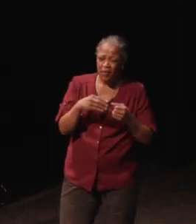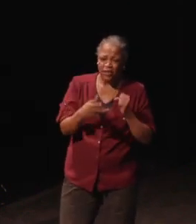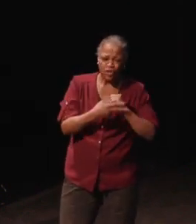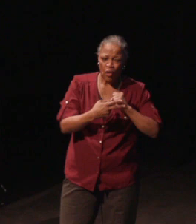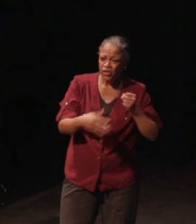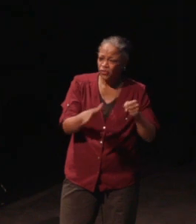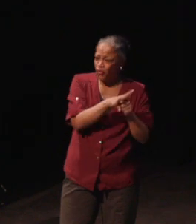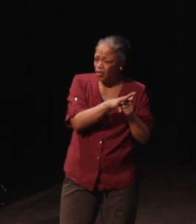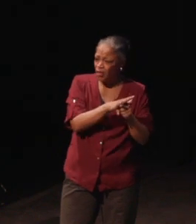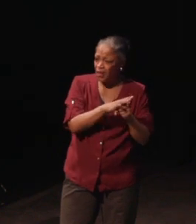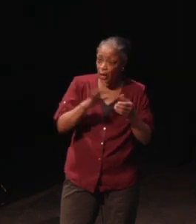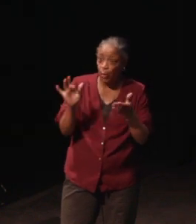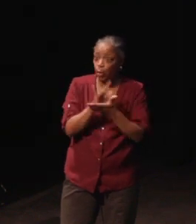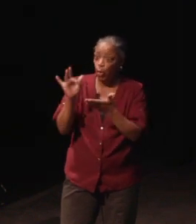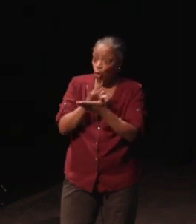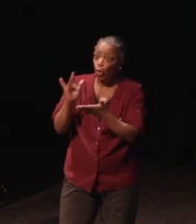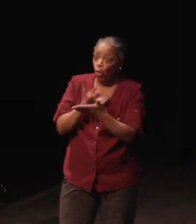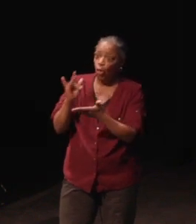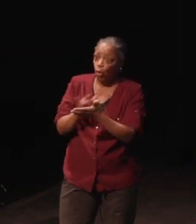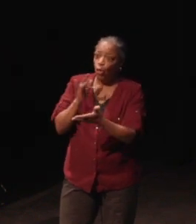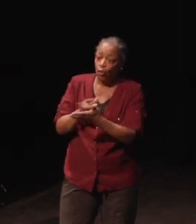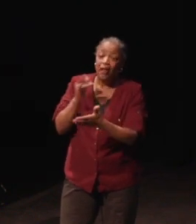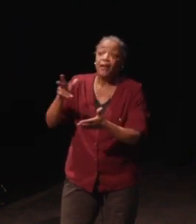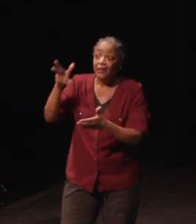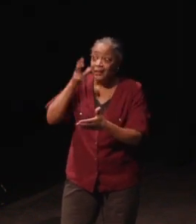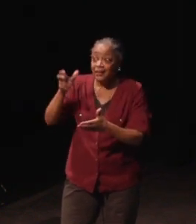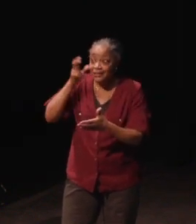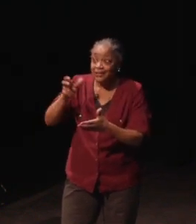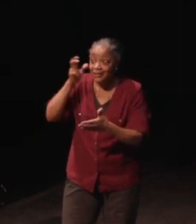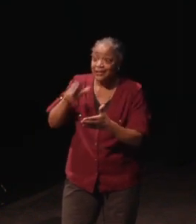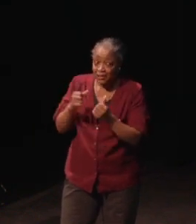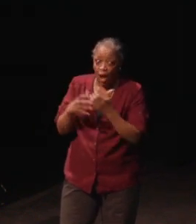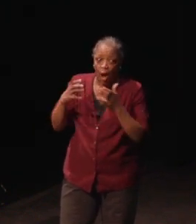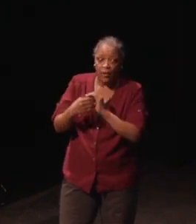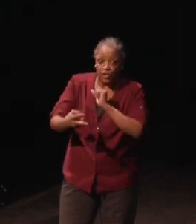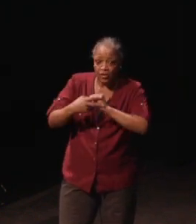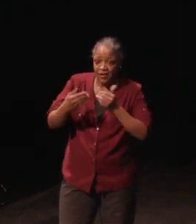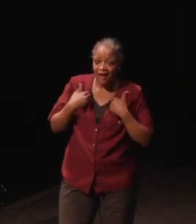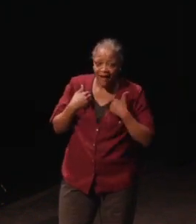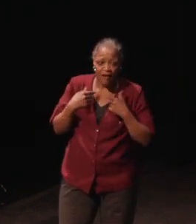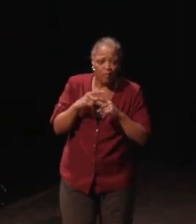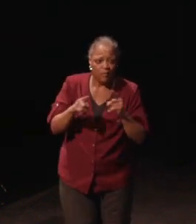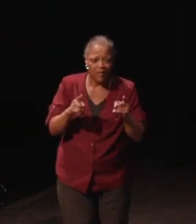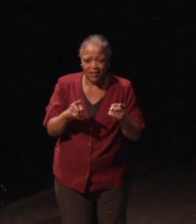I can swipe through the entire screen and listen to how much storage I have, but I don't know if this happens while I'm somewhere in